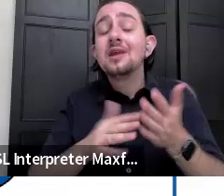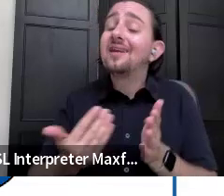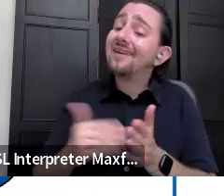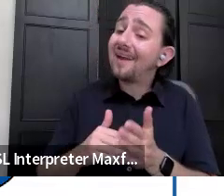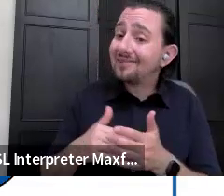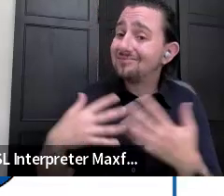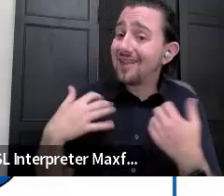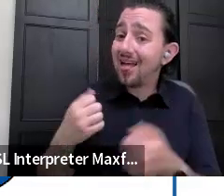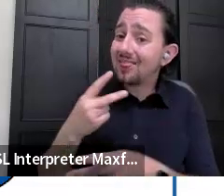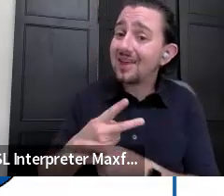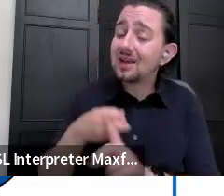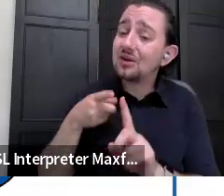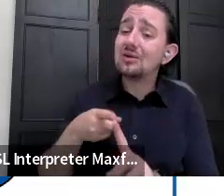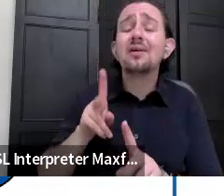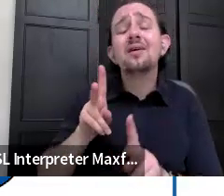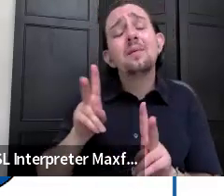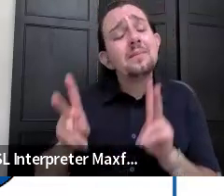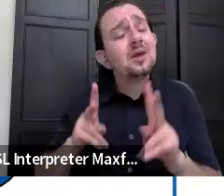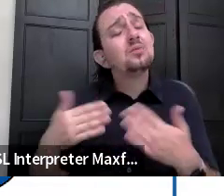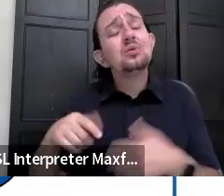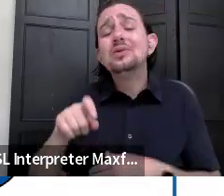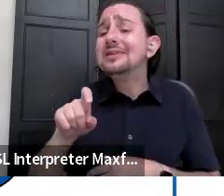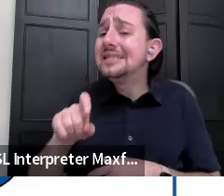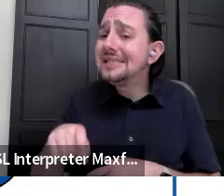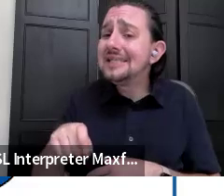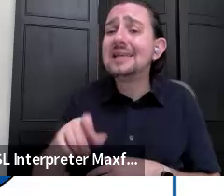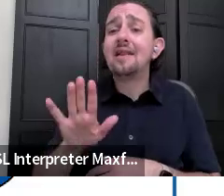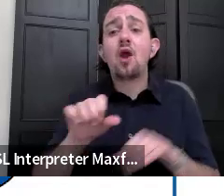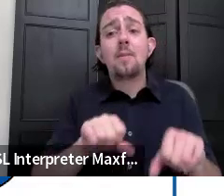And people really need the ability to age in place in their own home